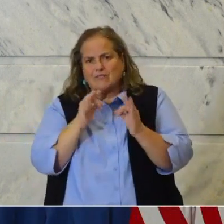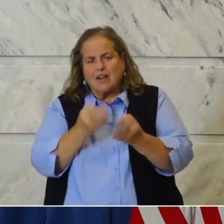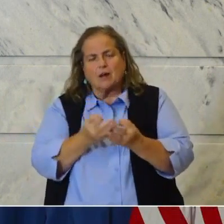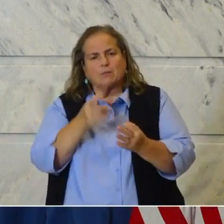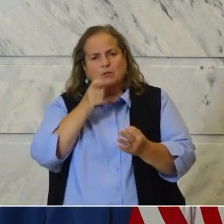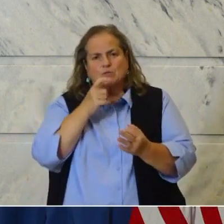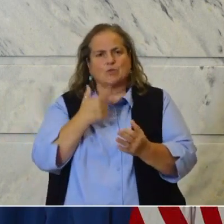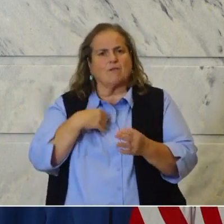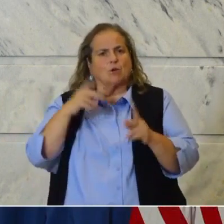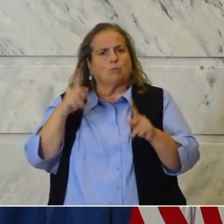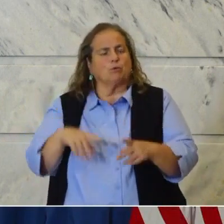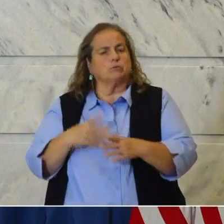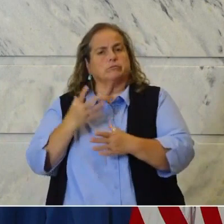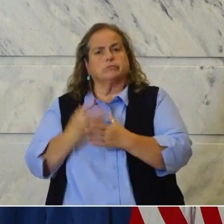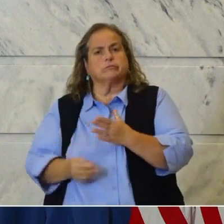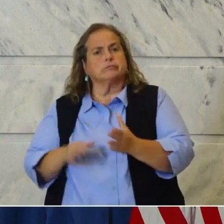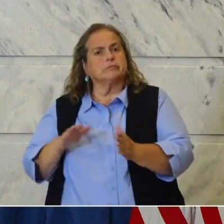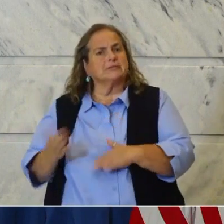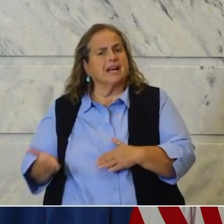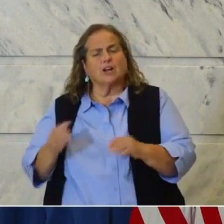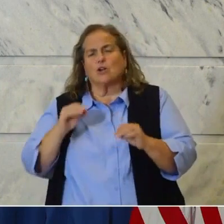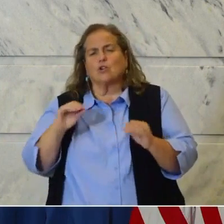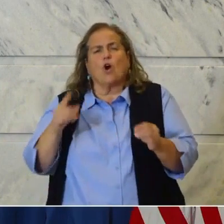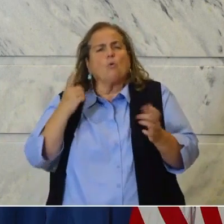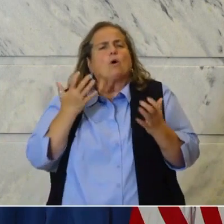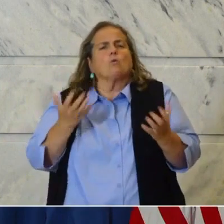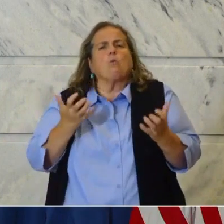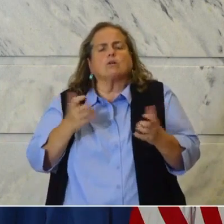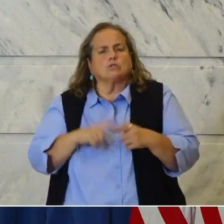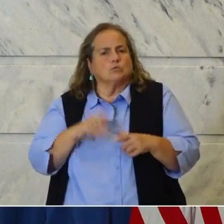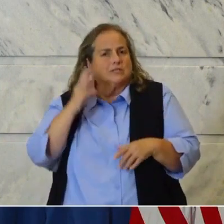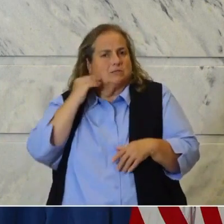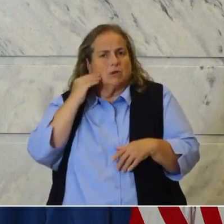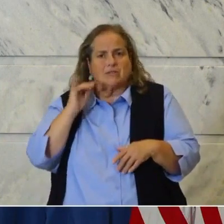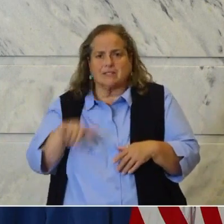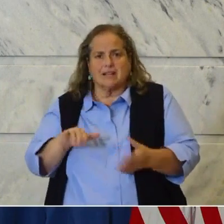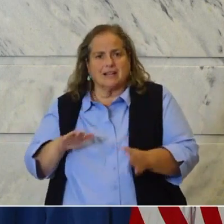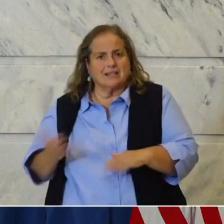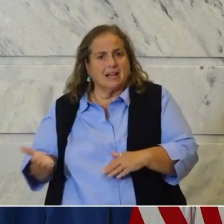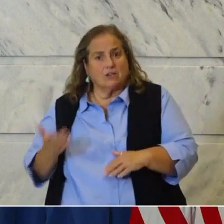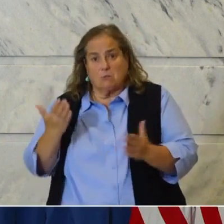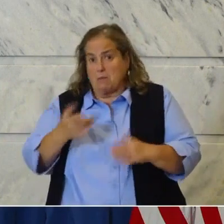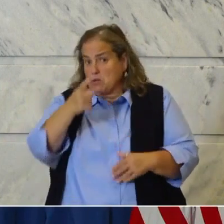Nobody wants to go through the loss that they're going through, and, you know, you might not believe it's really, but they share a sector.